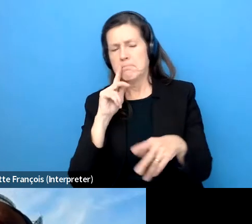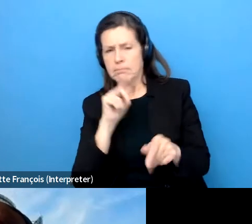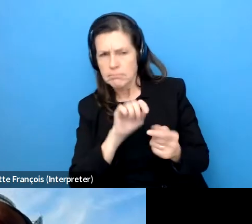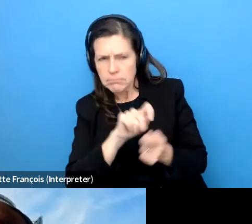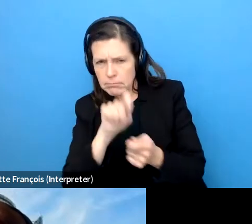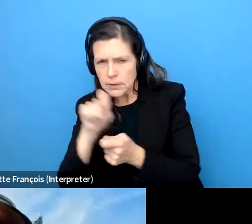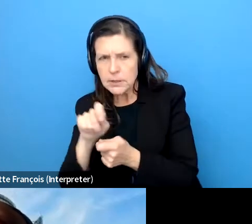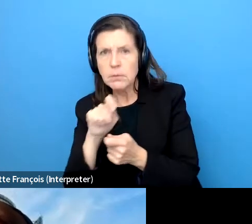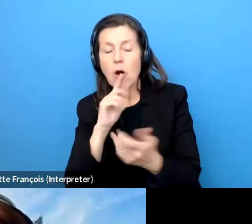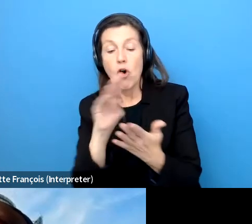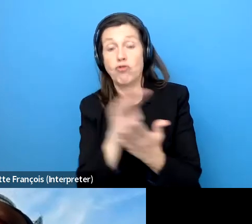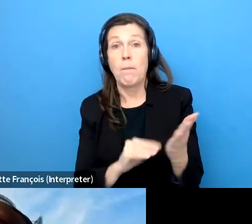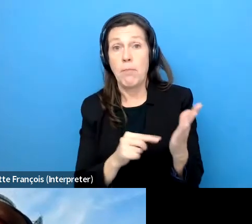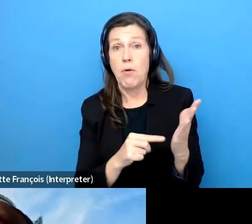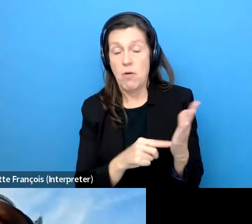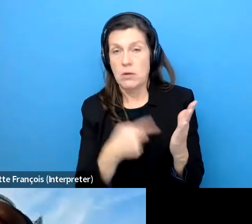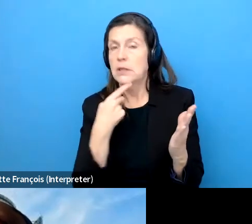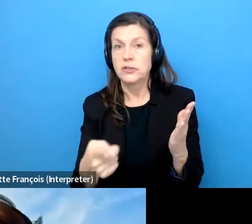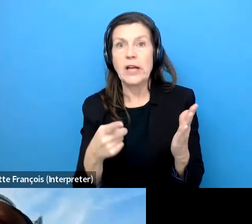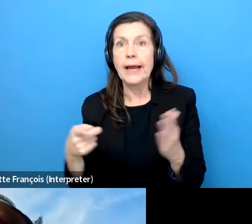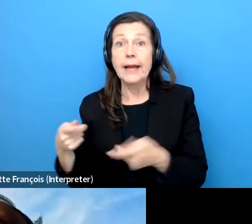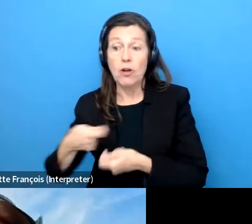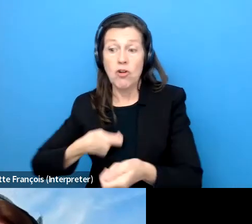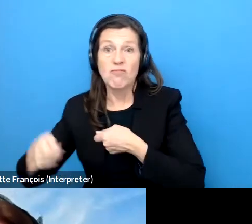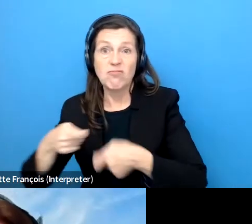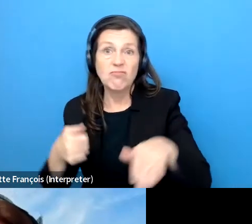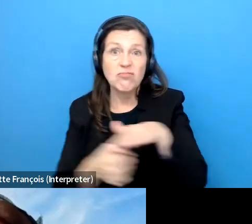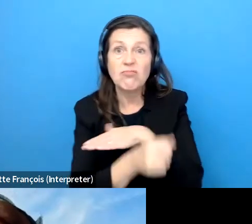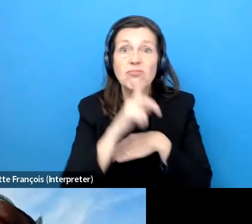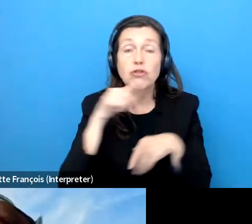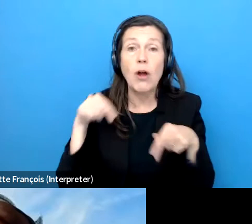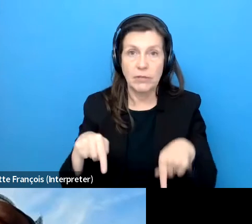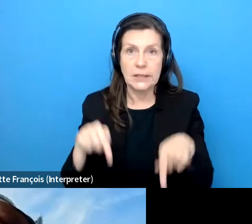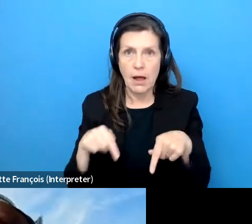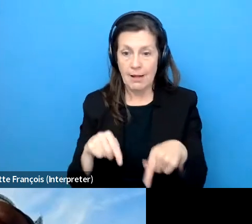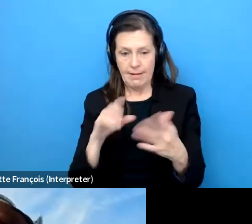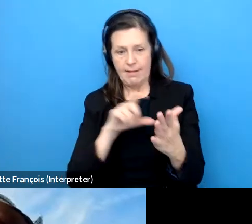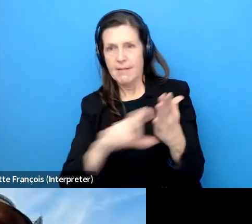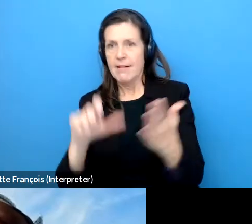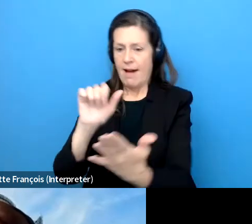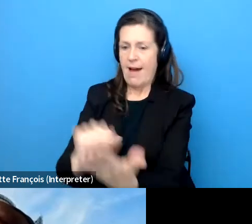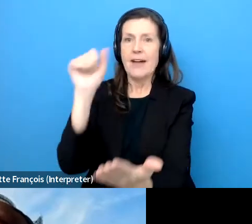that traffickers advertised child victims and victims with disabilities on dedicated websites